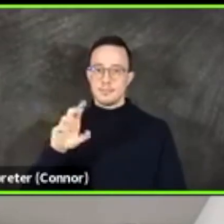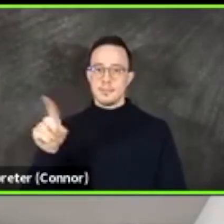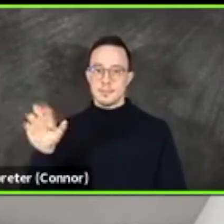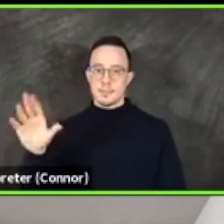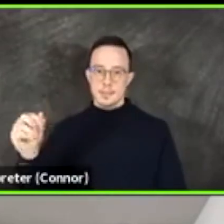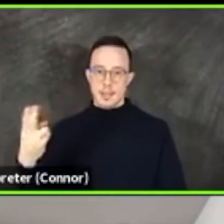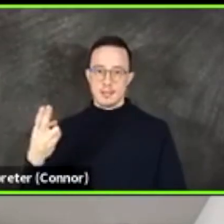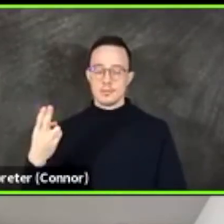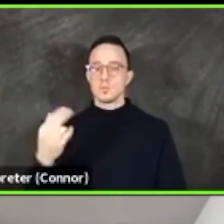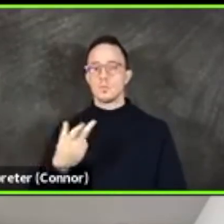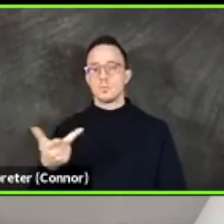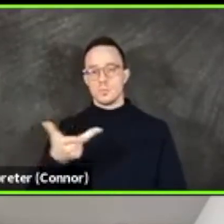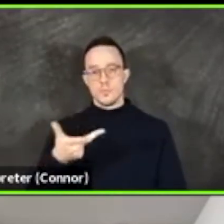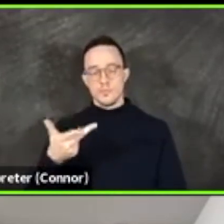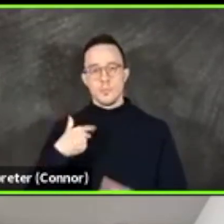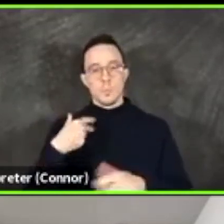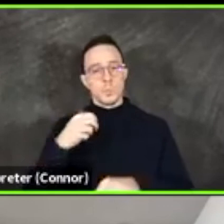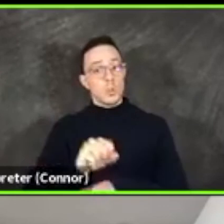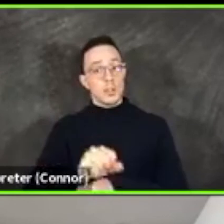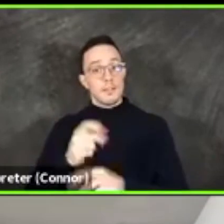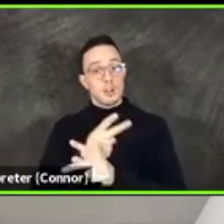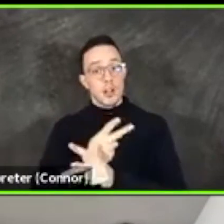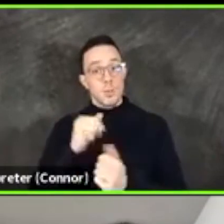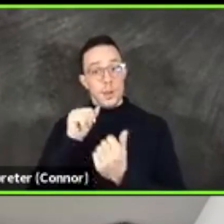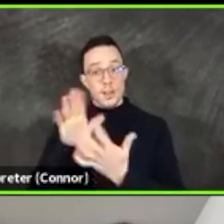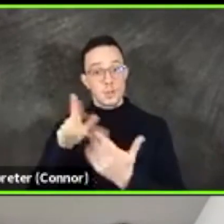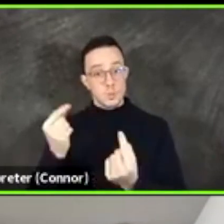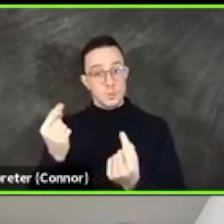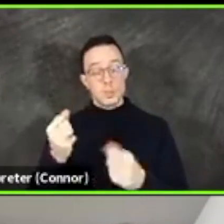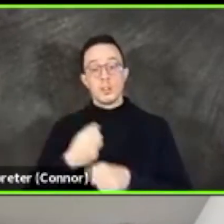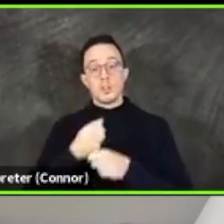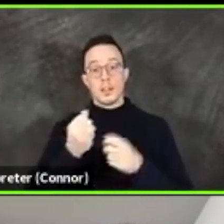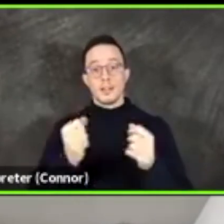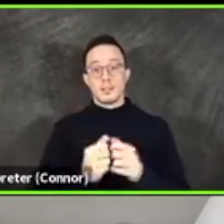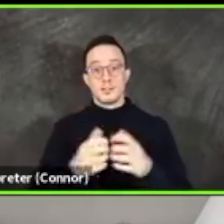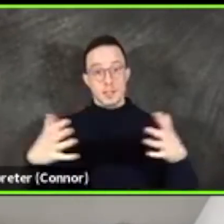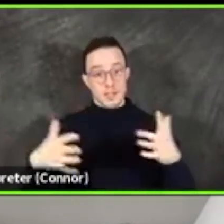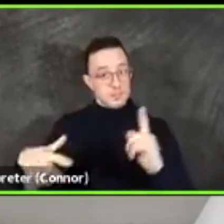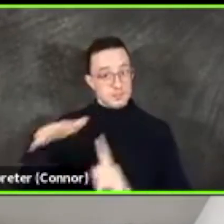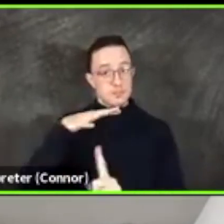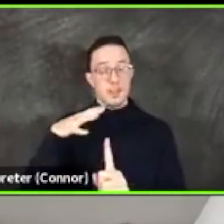TO CREATE, EXPANDED CONDITIONS, IN SITUATIONS OF CARE WITH EACH OTHER.